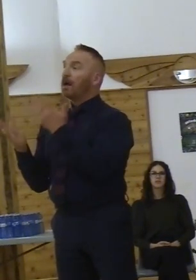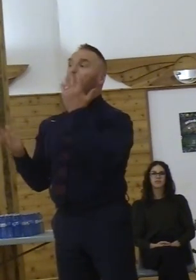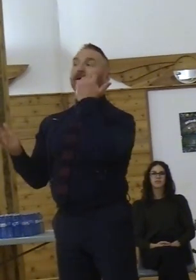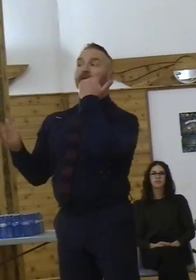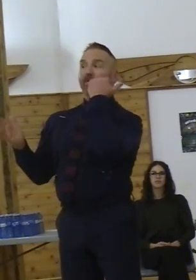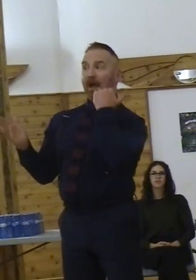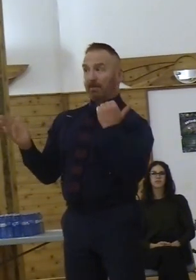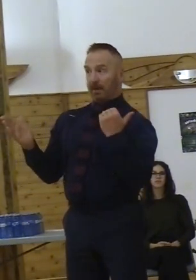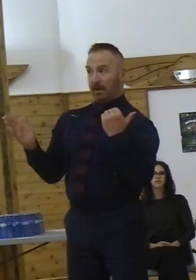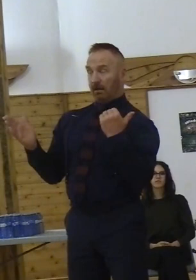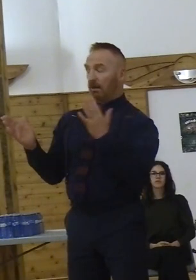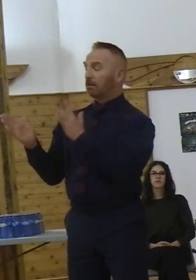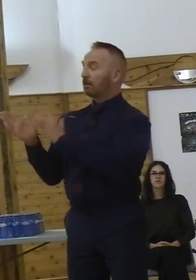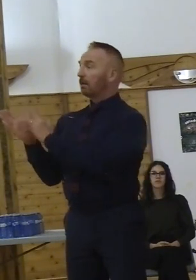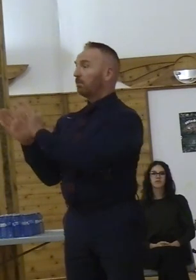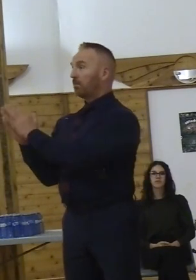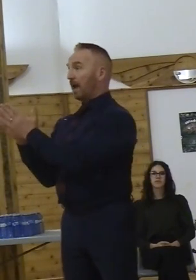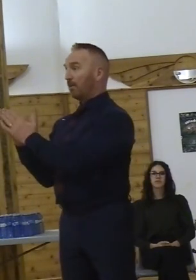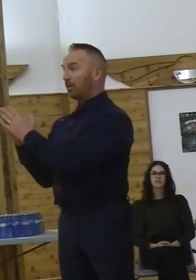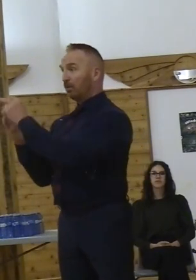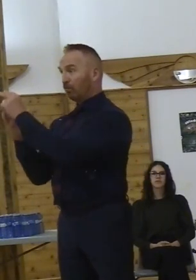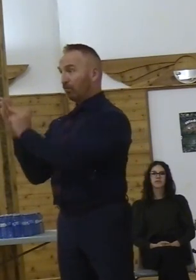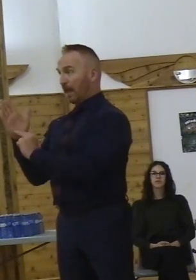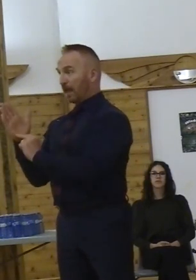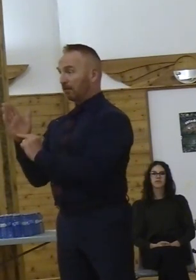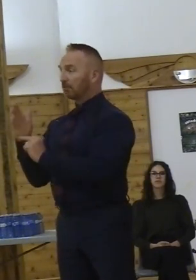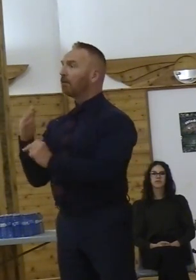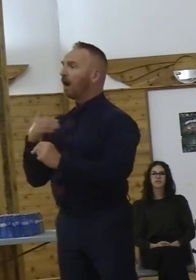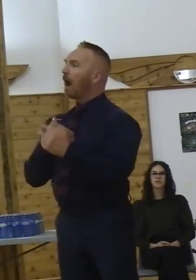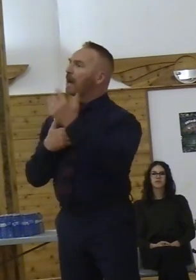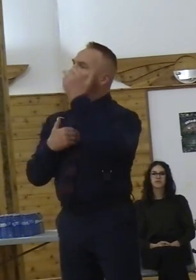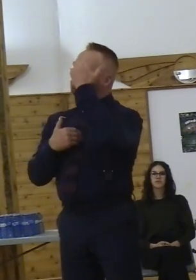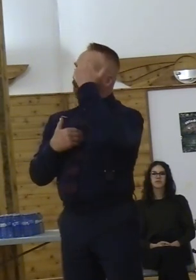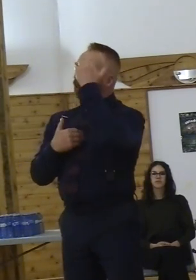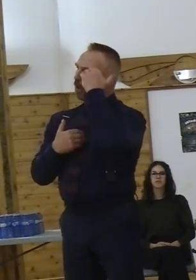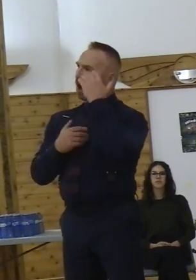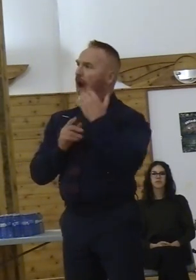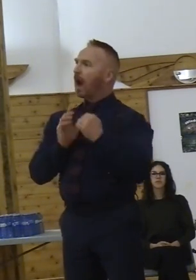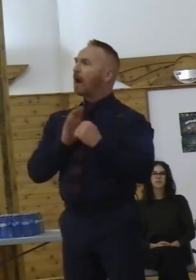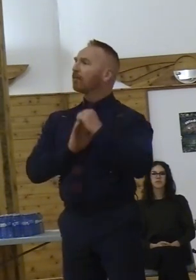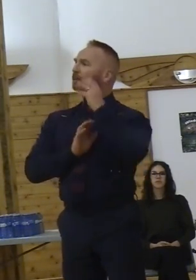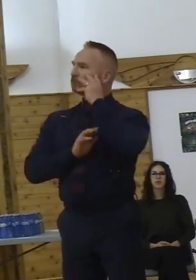So I knew about the Bible. And she also told us never make fun of anyone's intervention.